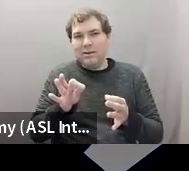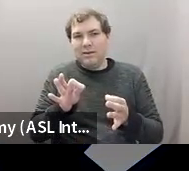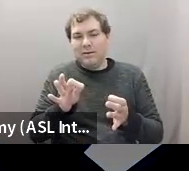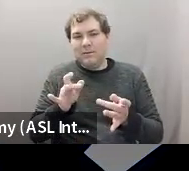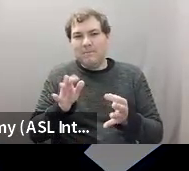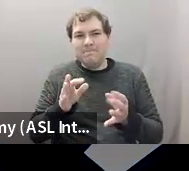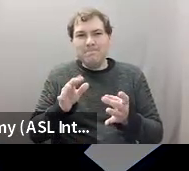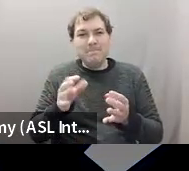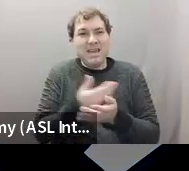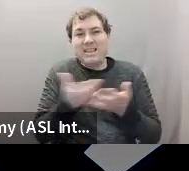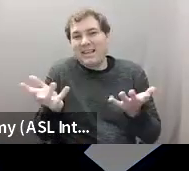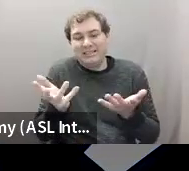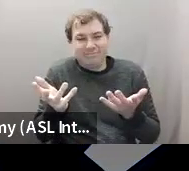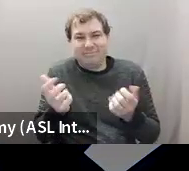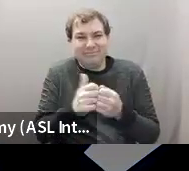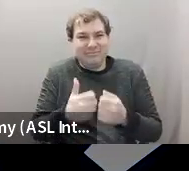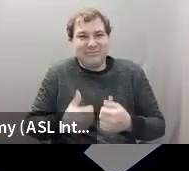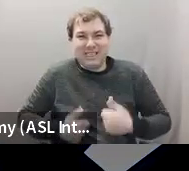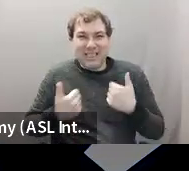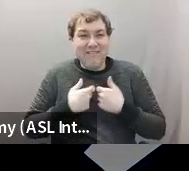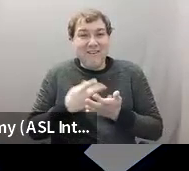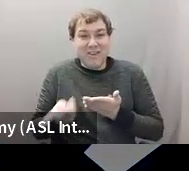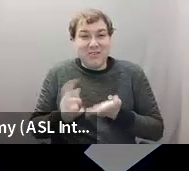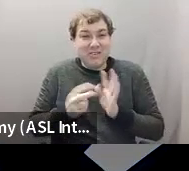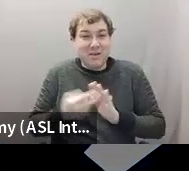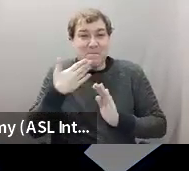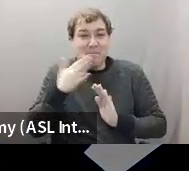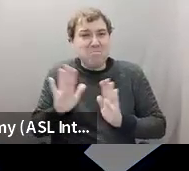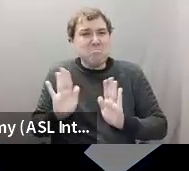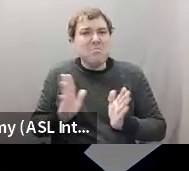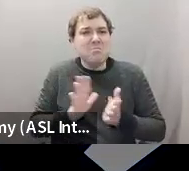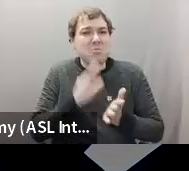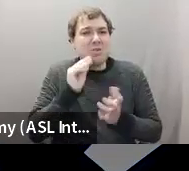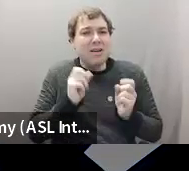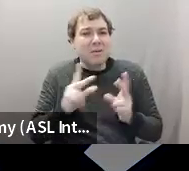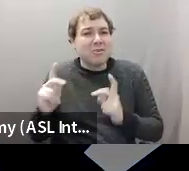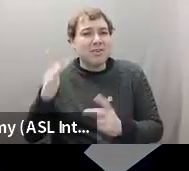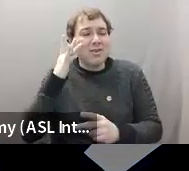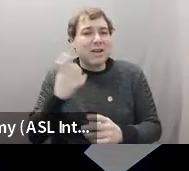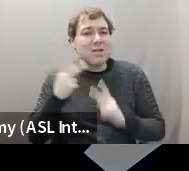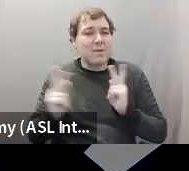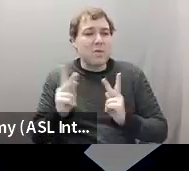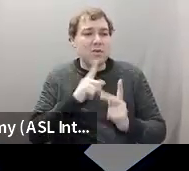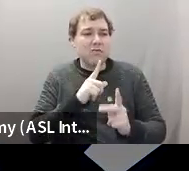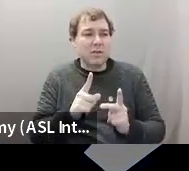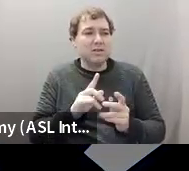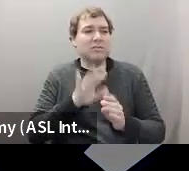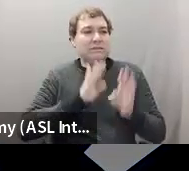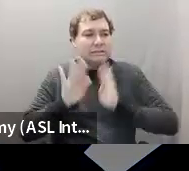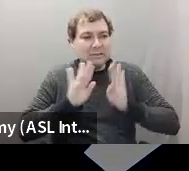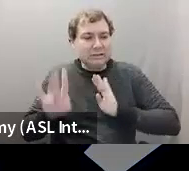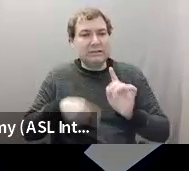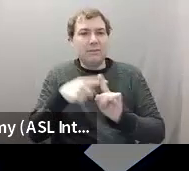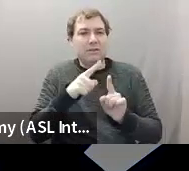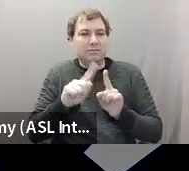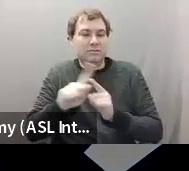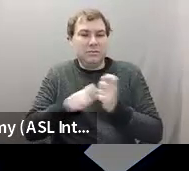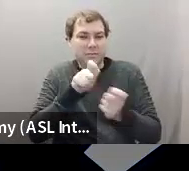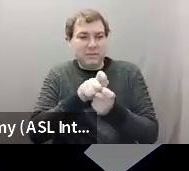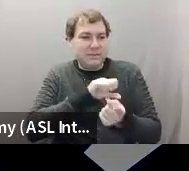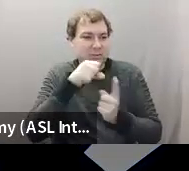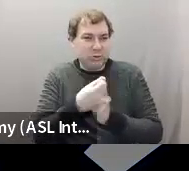Maria Cordova: anything in life. Failure isn't always a bad thing. It's a learning opportunity, because sometimes we'll get people who are really frustrated about certain situations. And so it's.